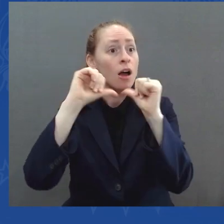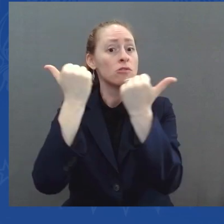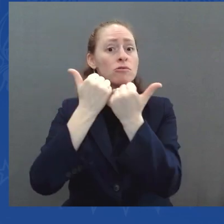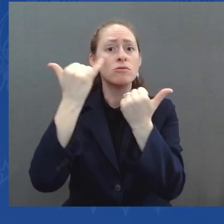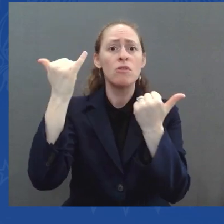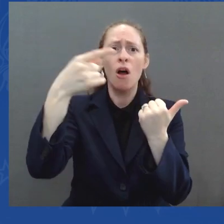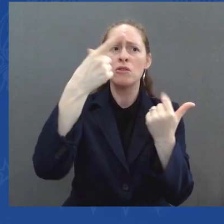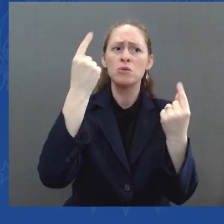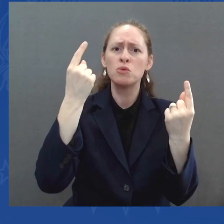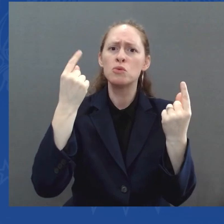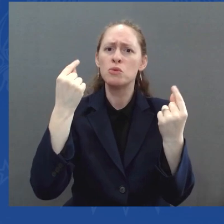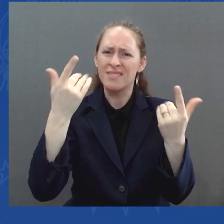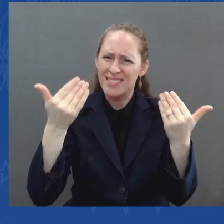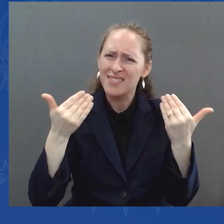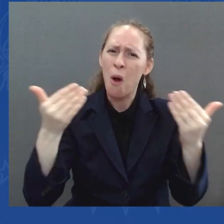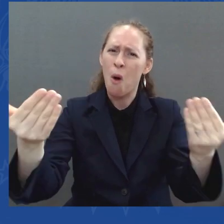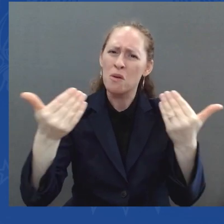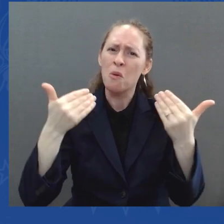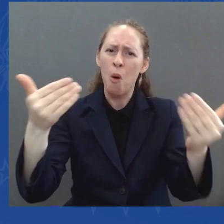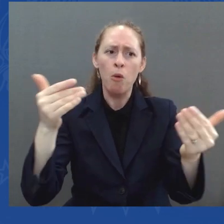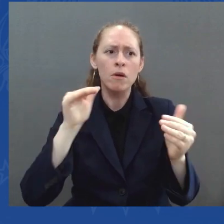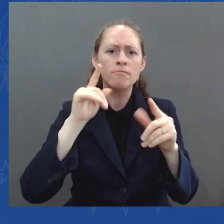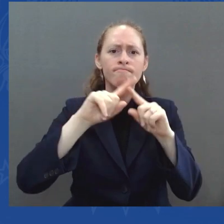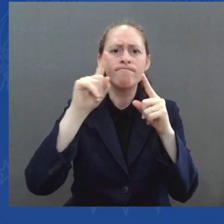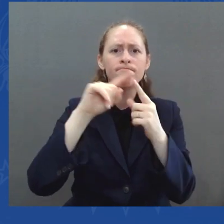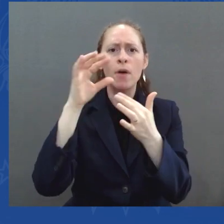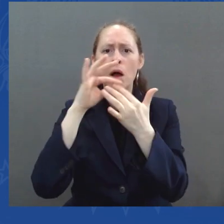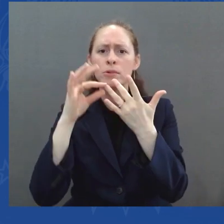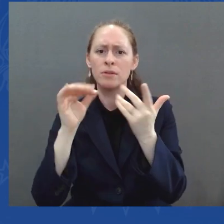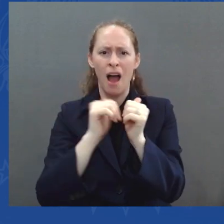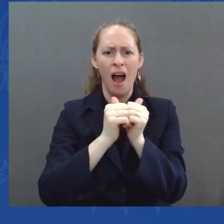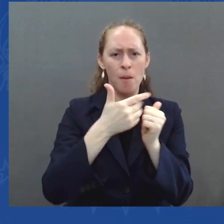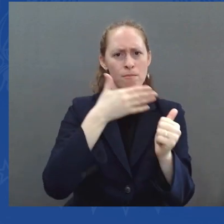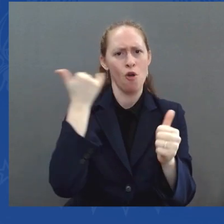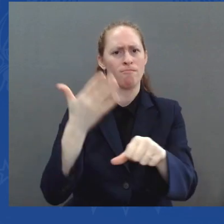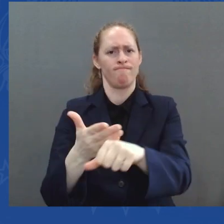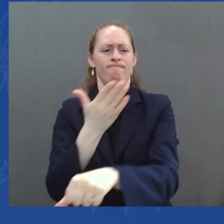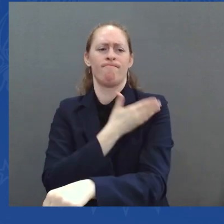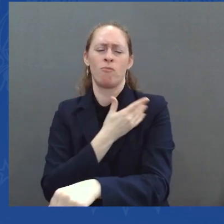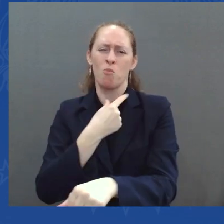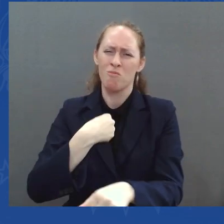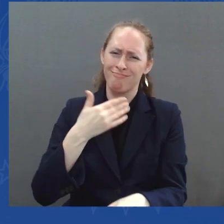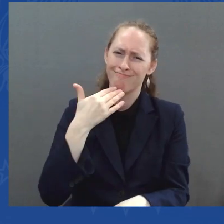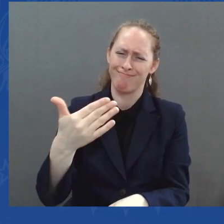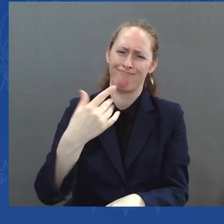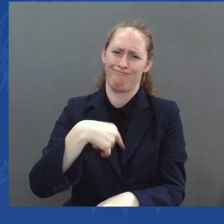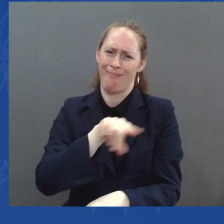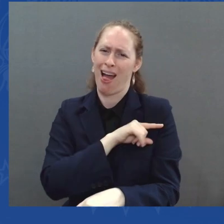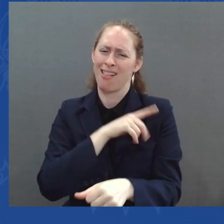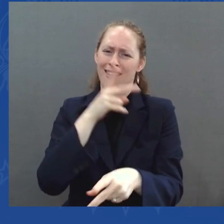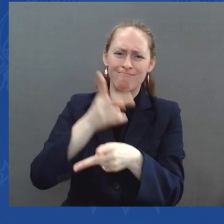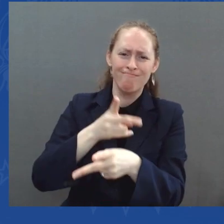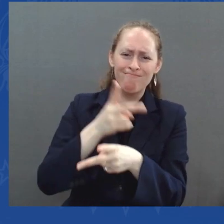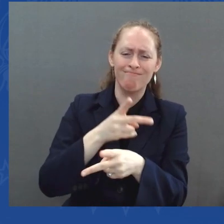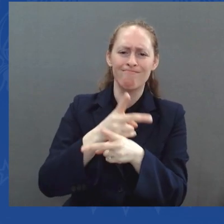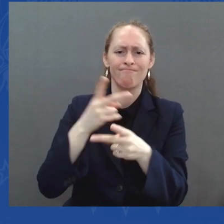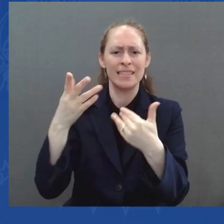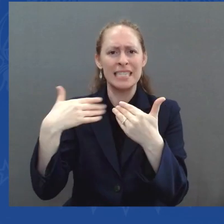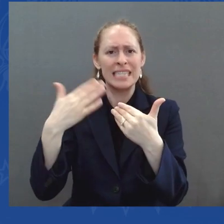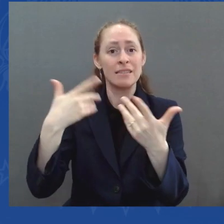and affordable health care coverage, making it easier for people to enroll in and keep their coverage, helping people better understand